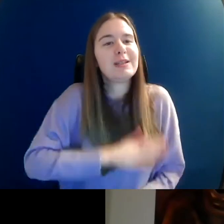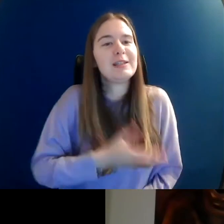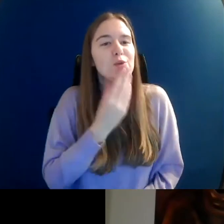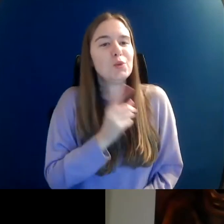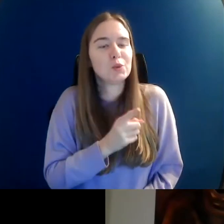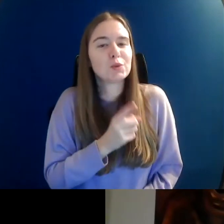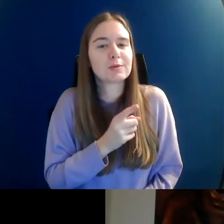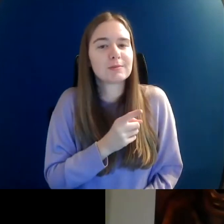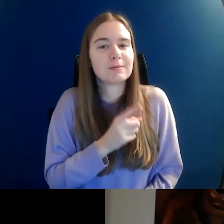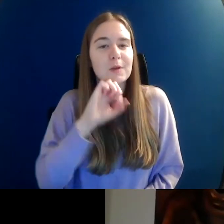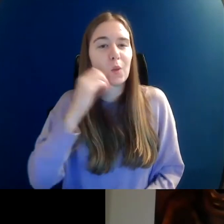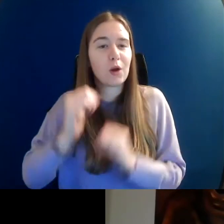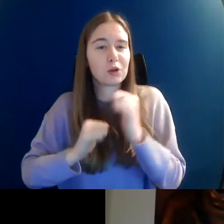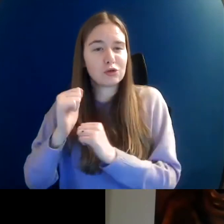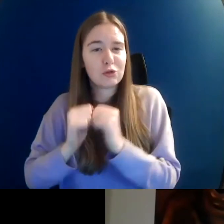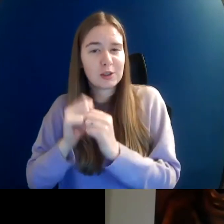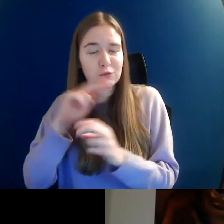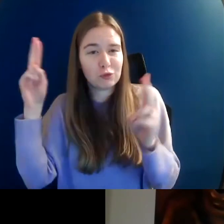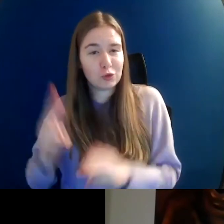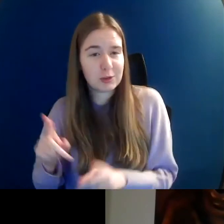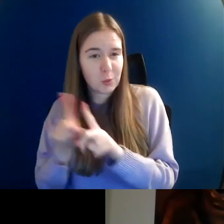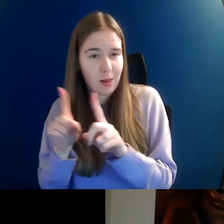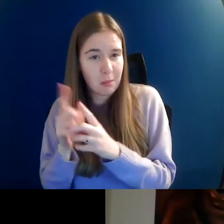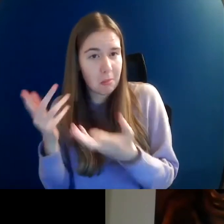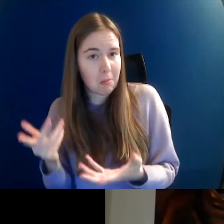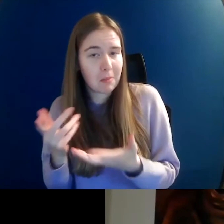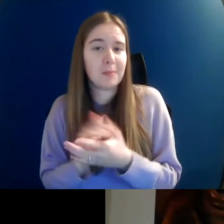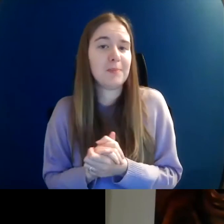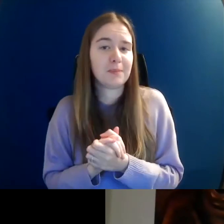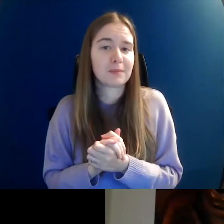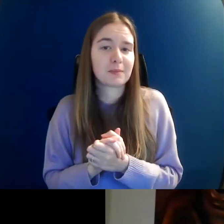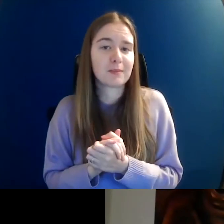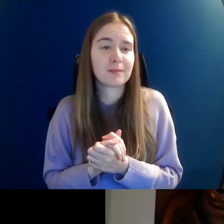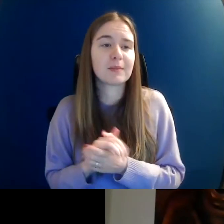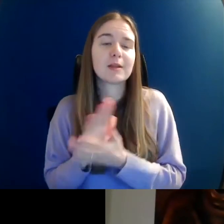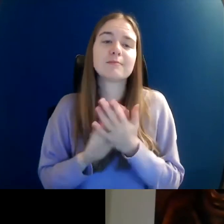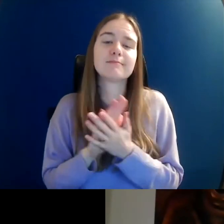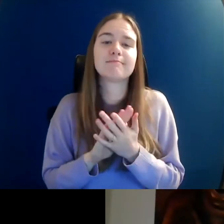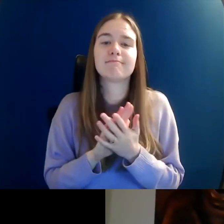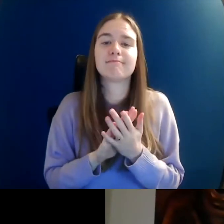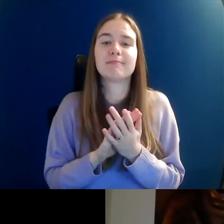Will construction waste be able to be reduced as well? This does beg the question, could a human environment,